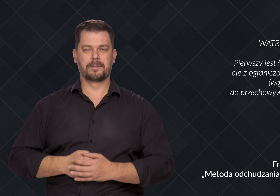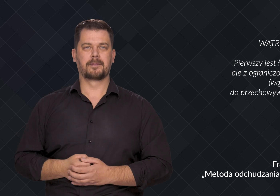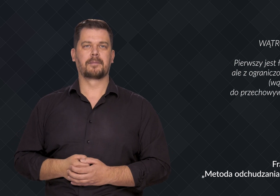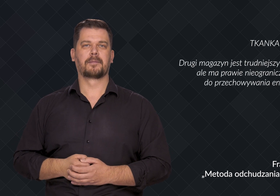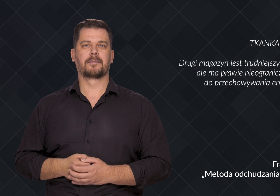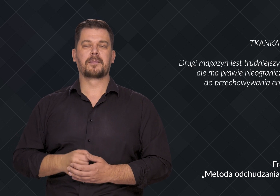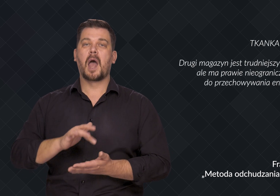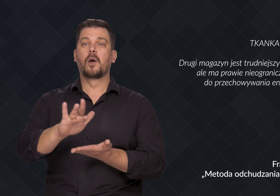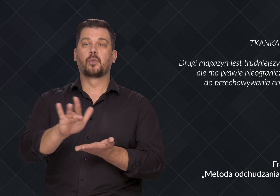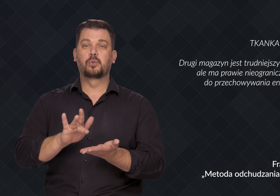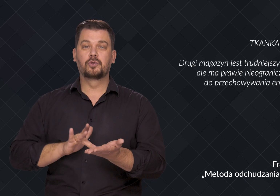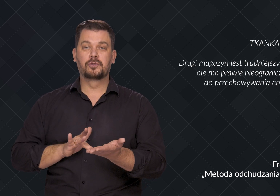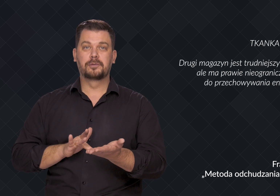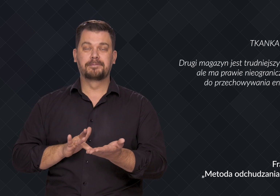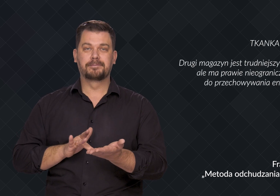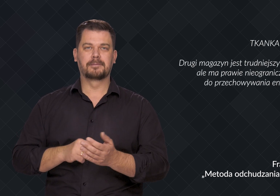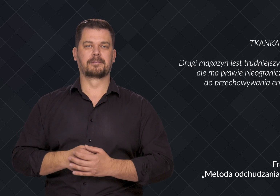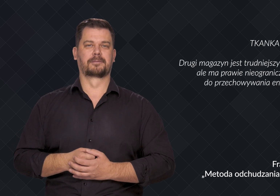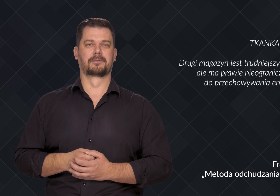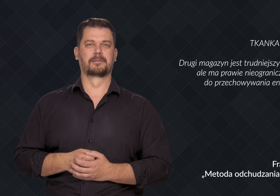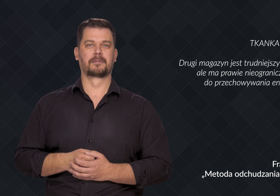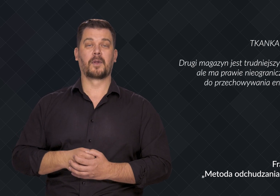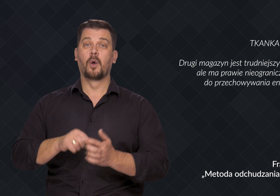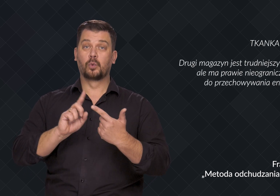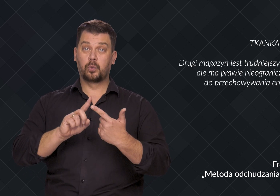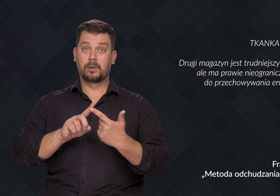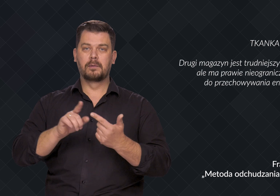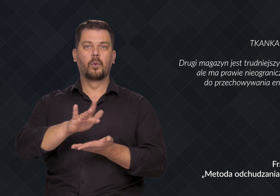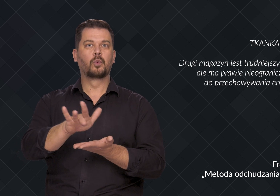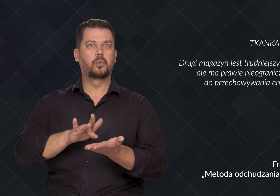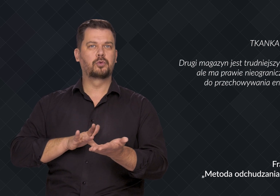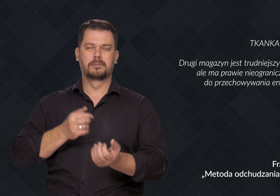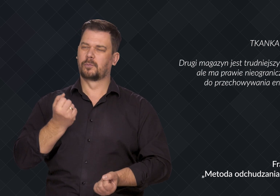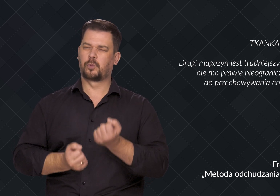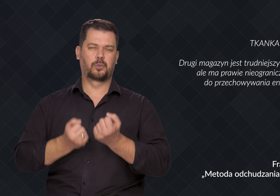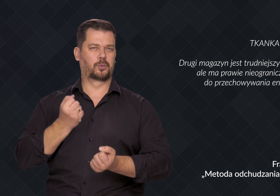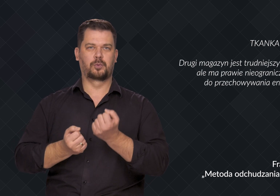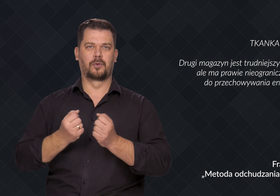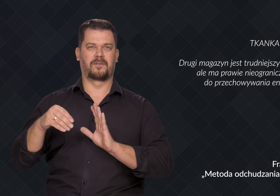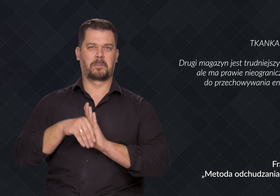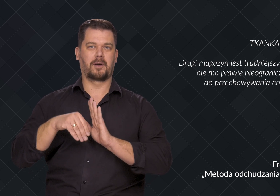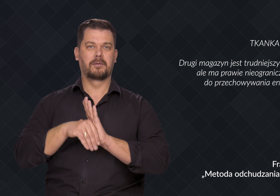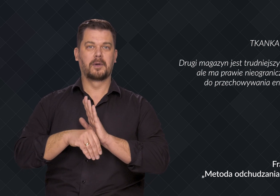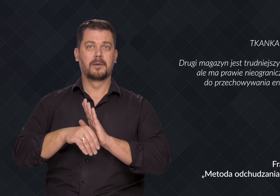ADIPOSE TISSUE The second store is harder to access,